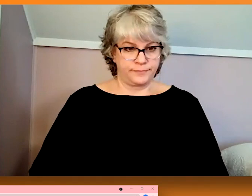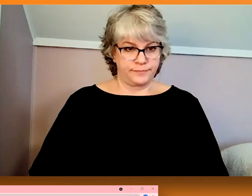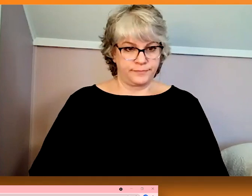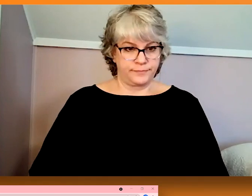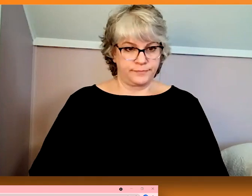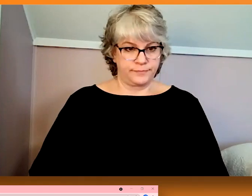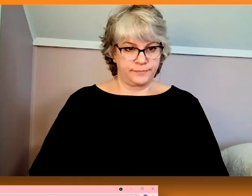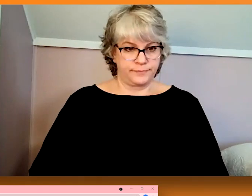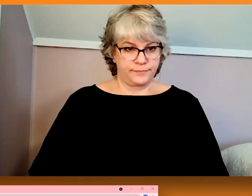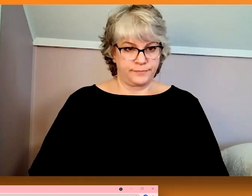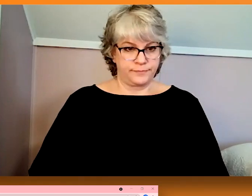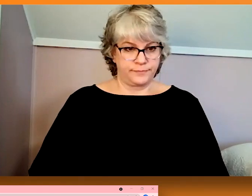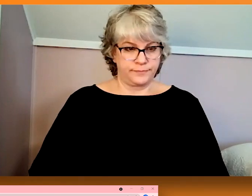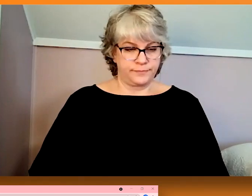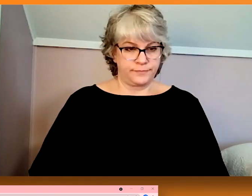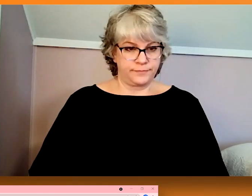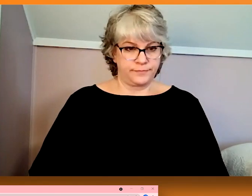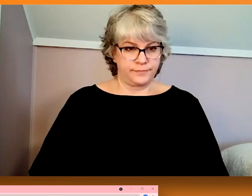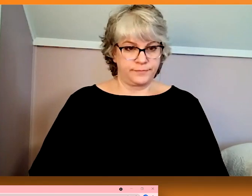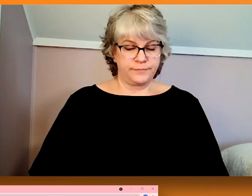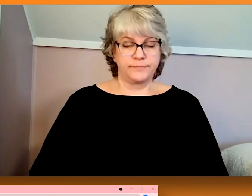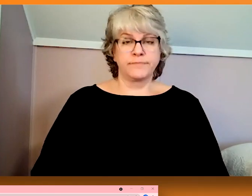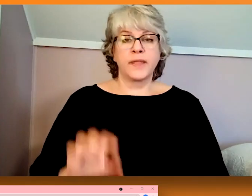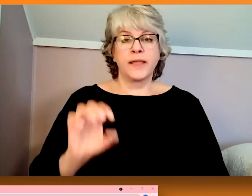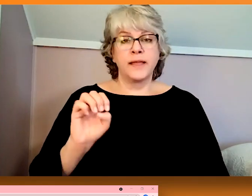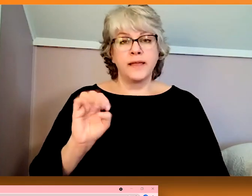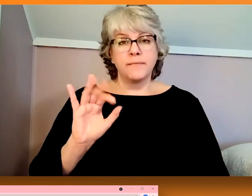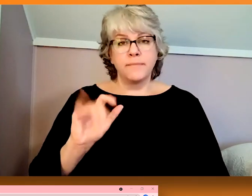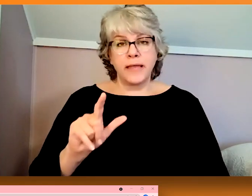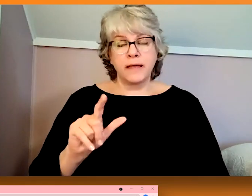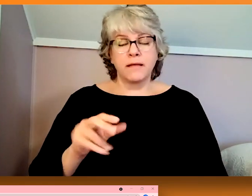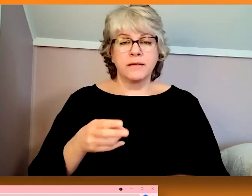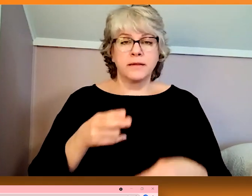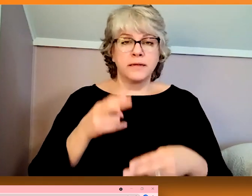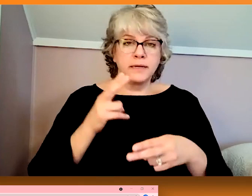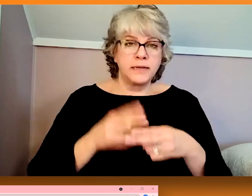So you're just going to enter your e-mail, your name, a password.